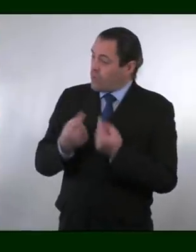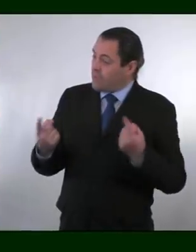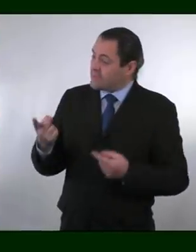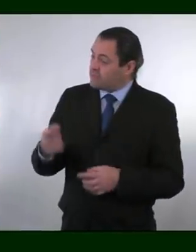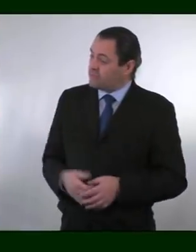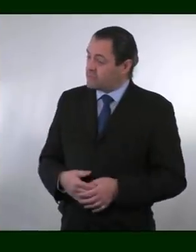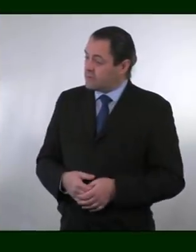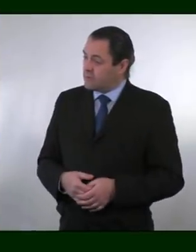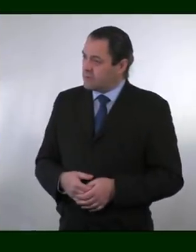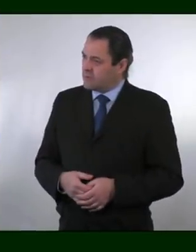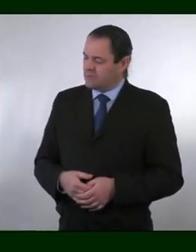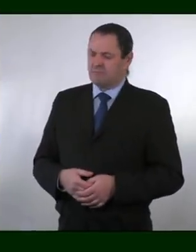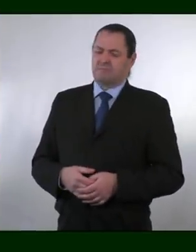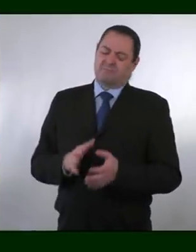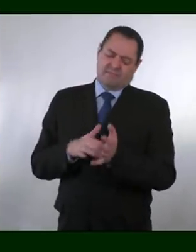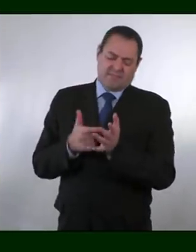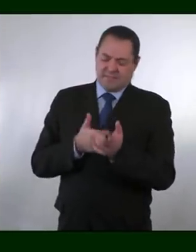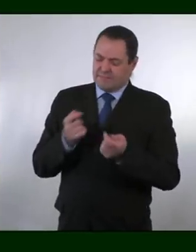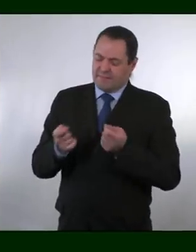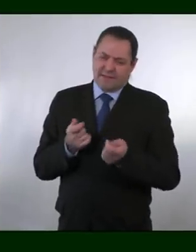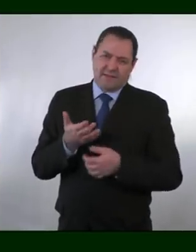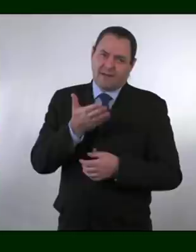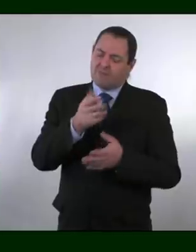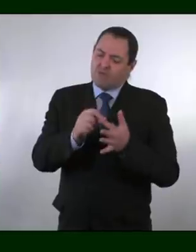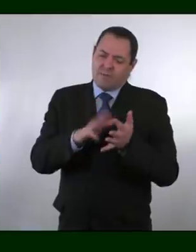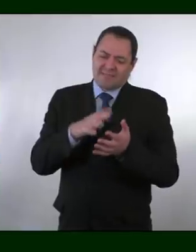The Prime Minister must understand that there is a huge gap in the system, because if someone